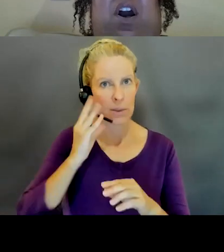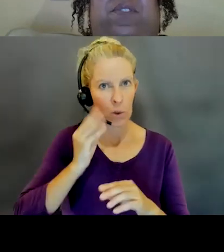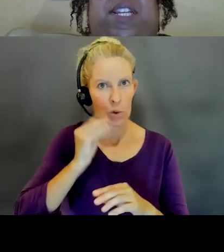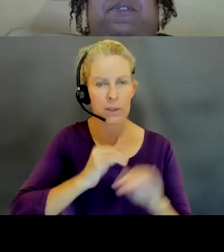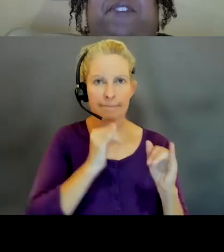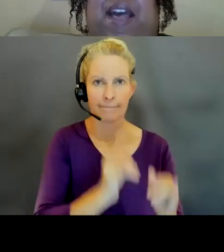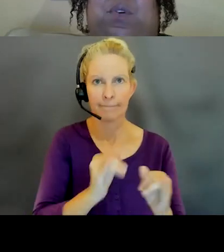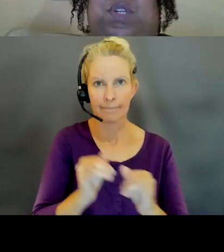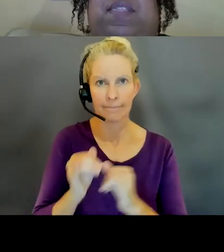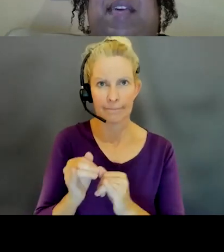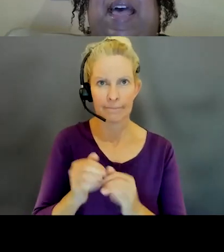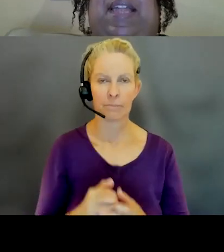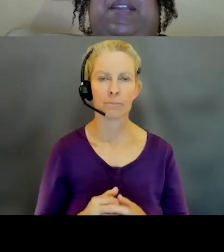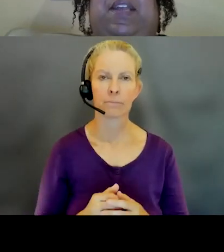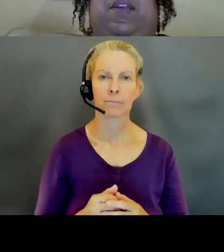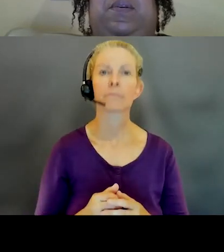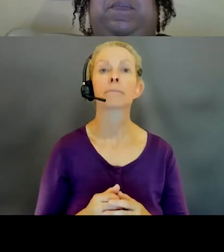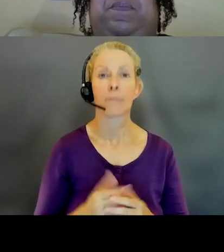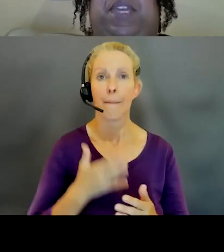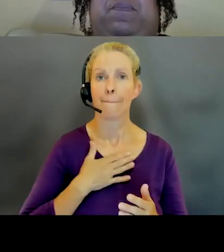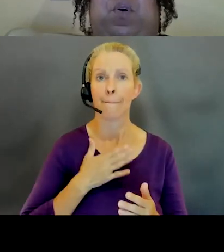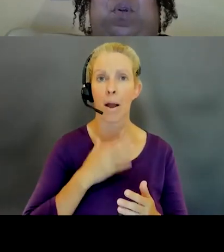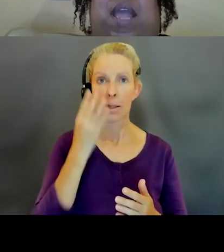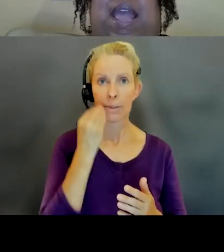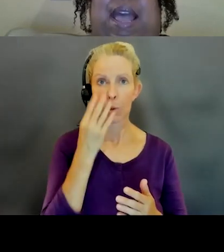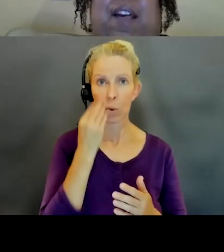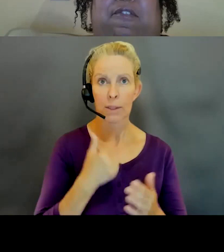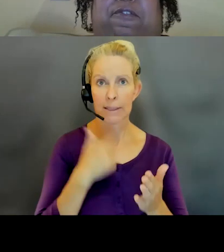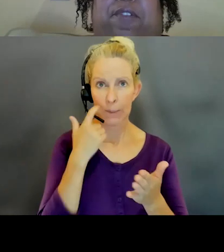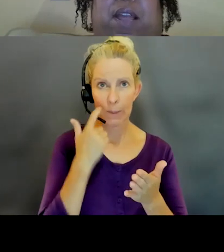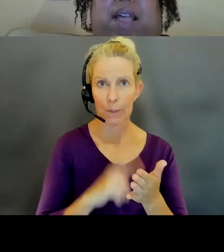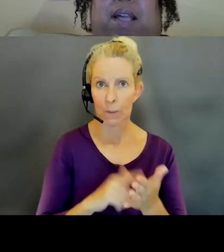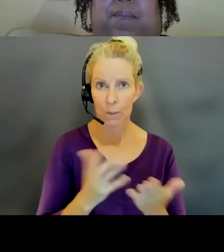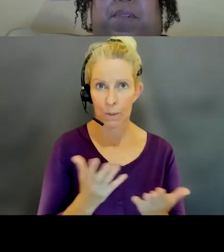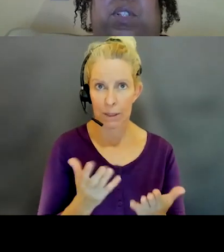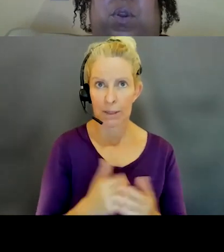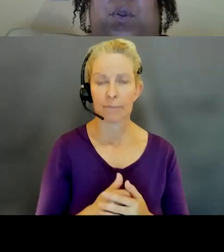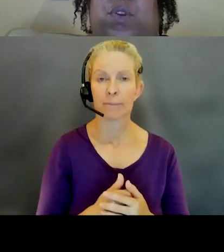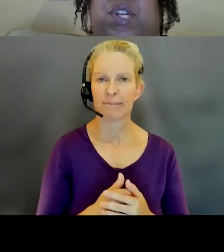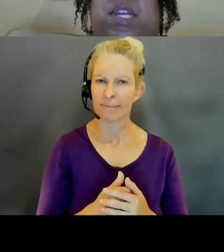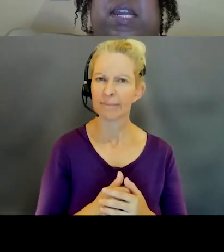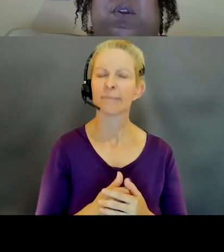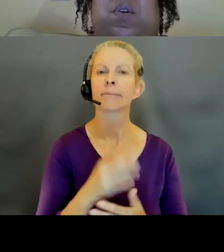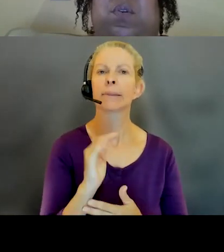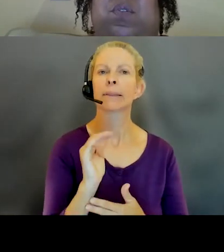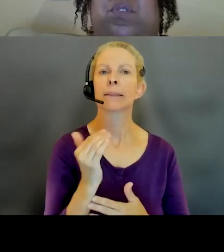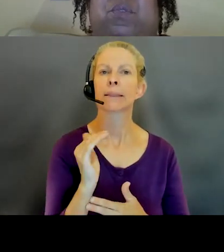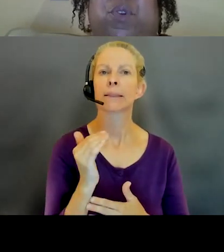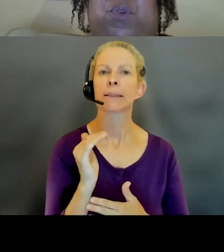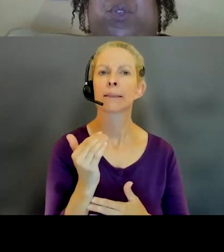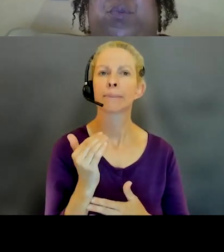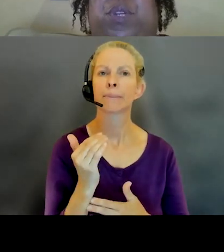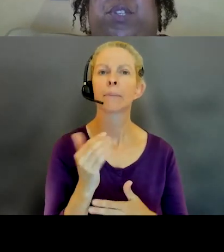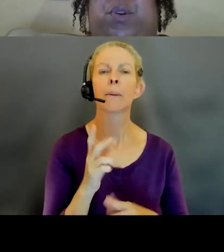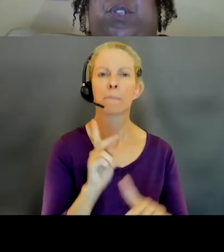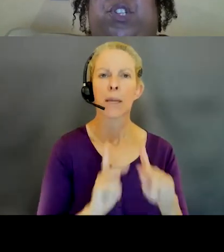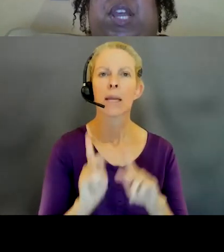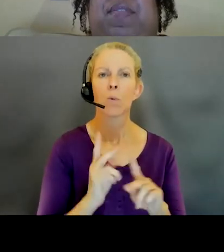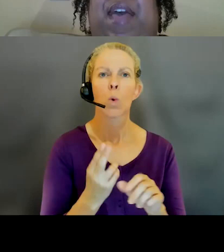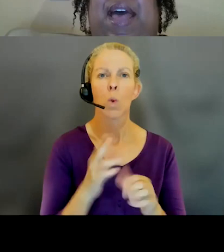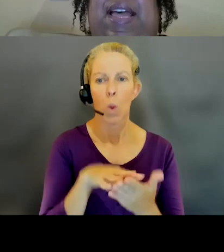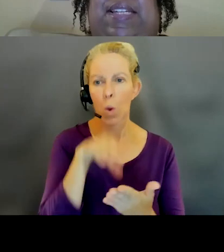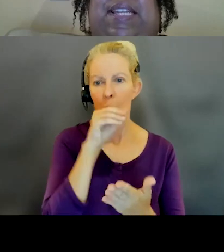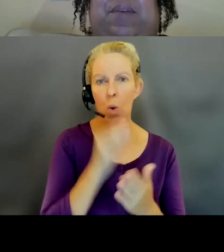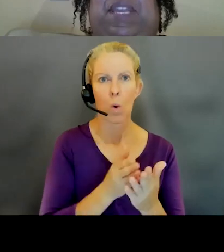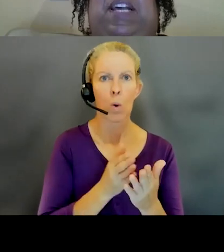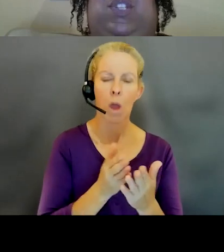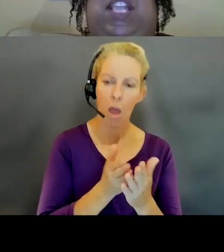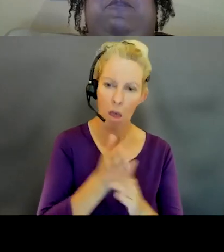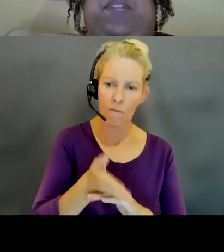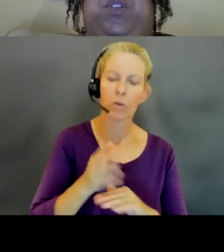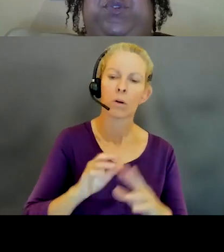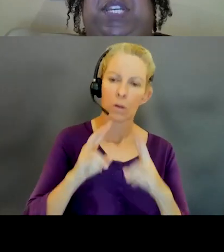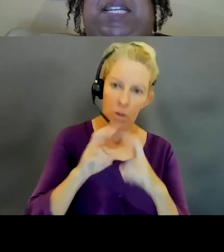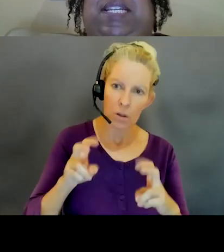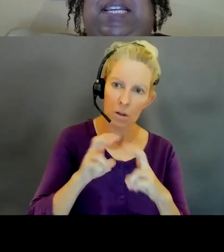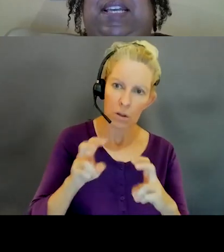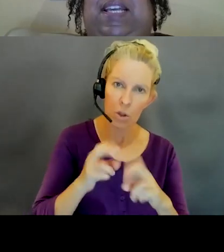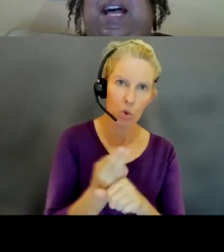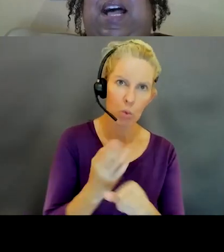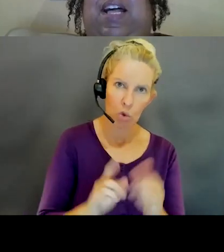often found that people have learned, through user research, that because they have been using